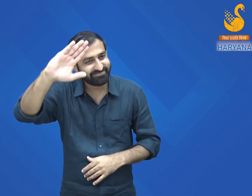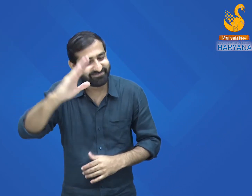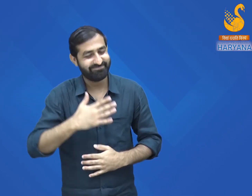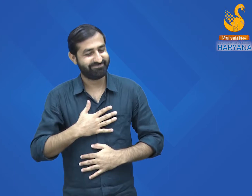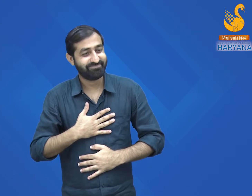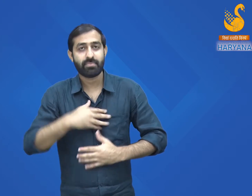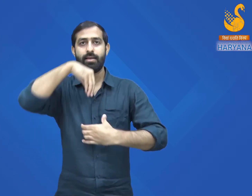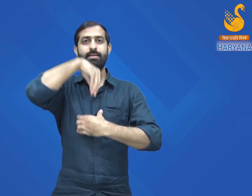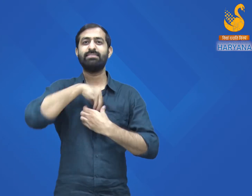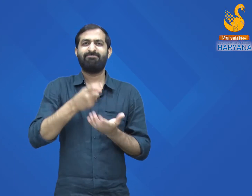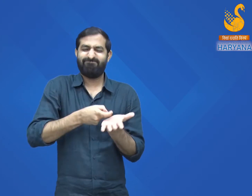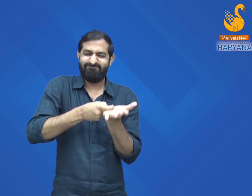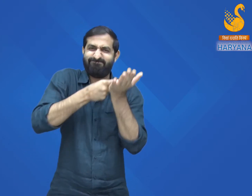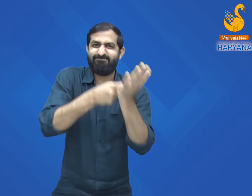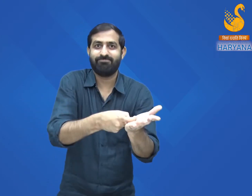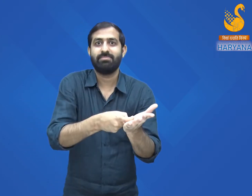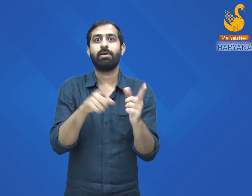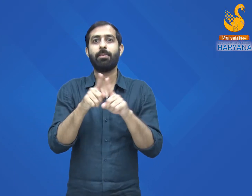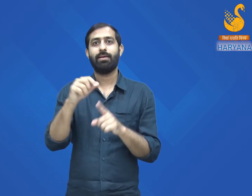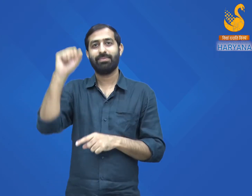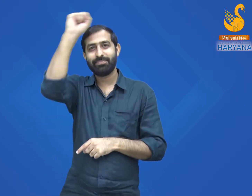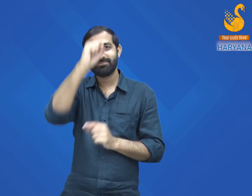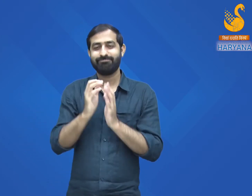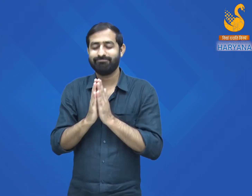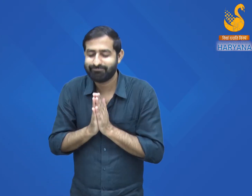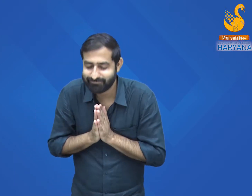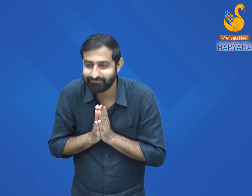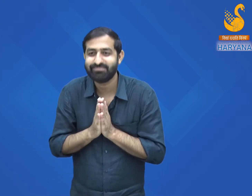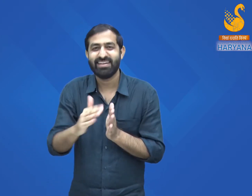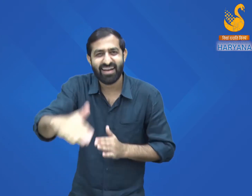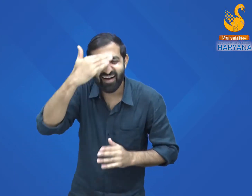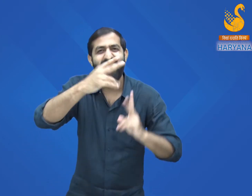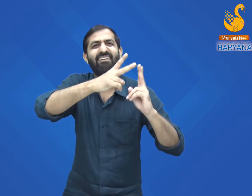the respect for elders, the love for people of same age groups is same across the country.